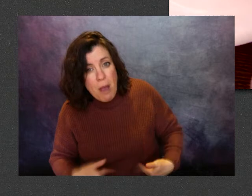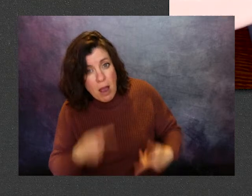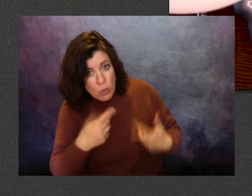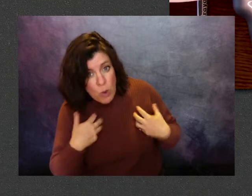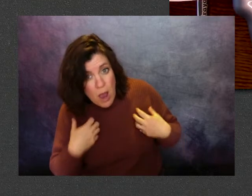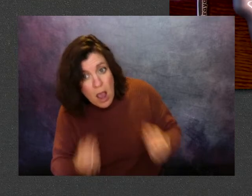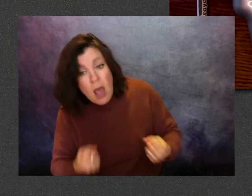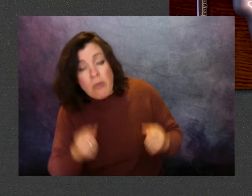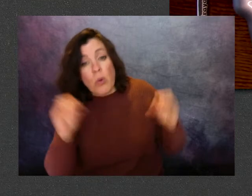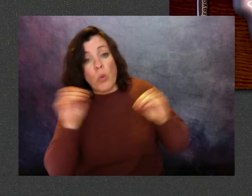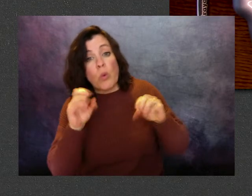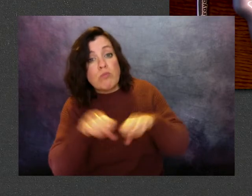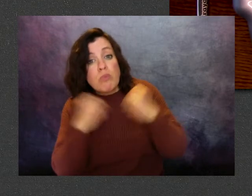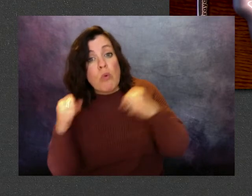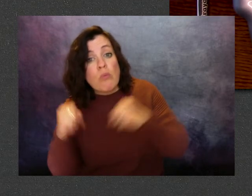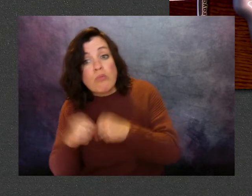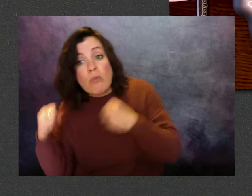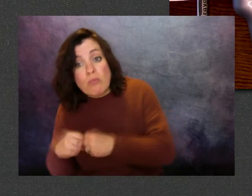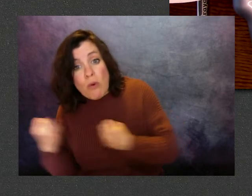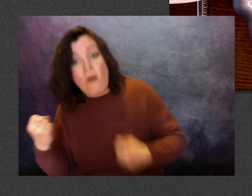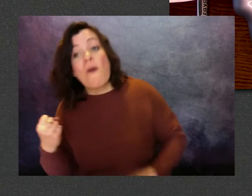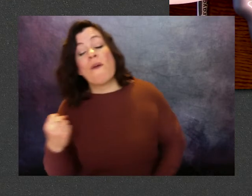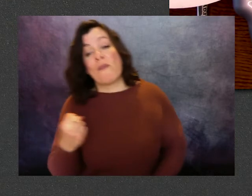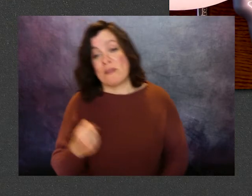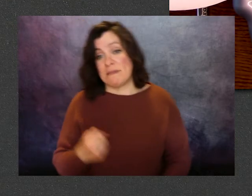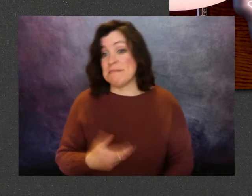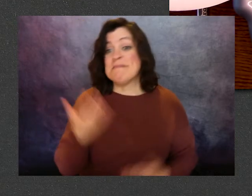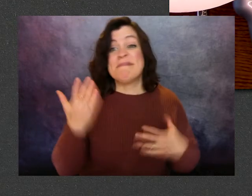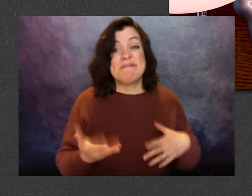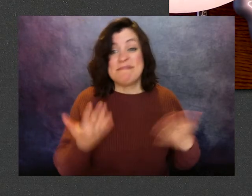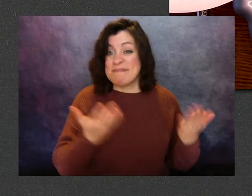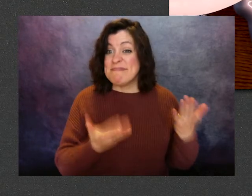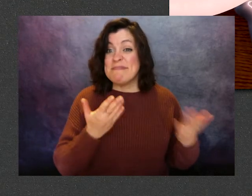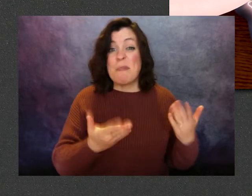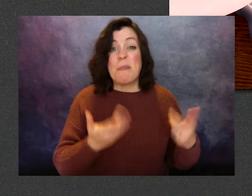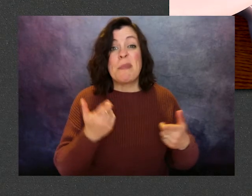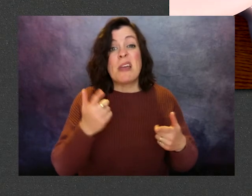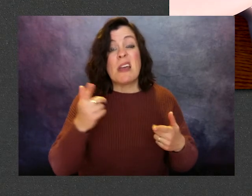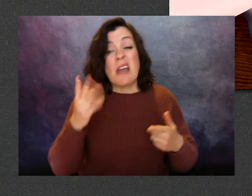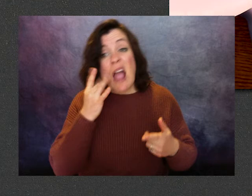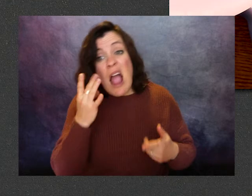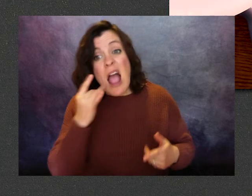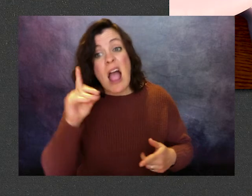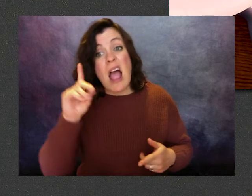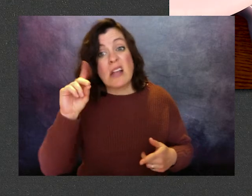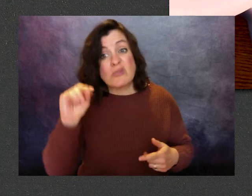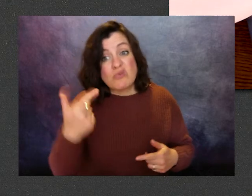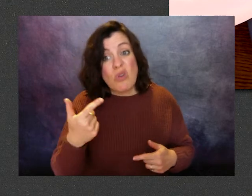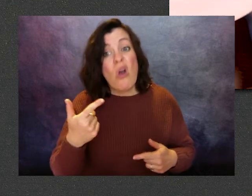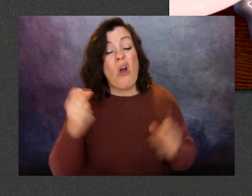Sometimes, a kitty or a dog might have to have a cast just like a person might have to have a cast.